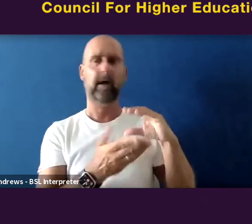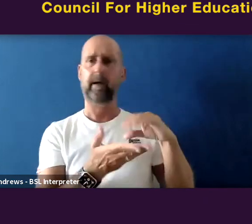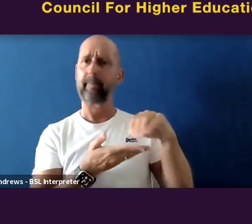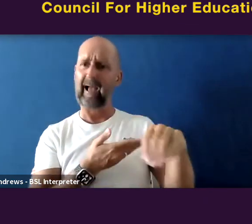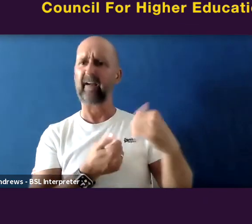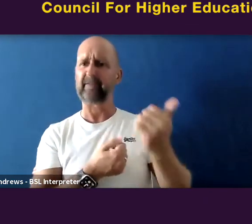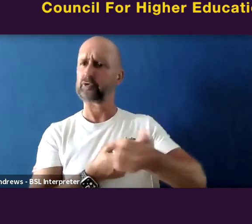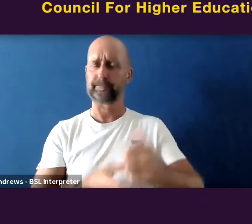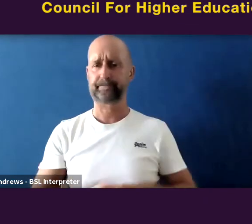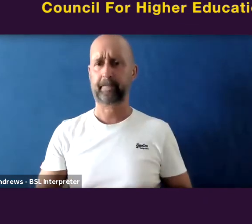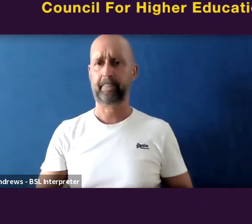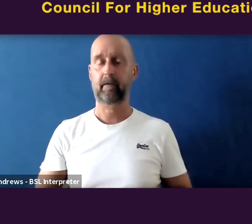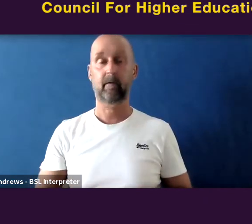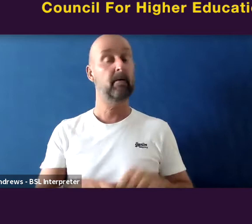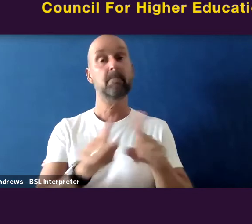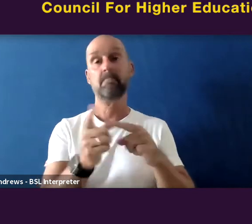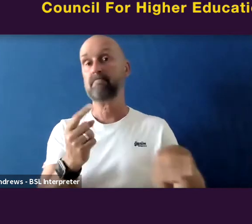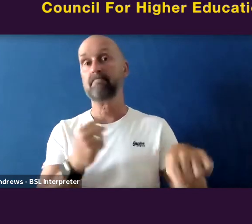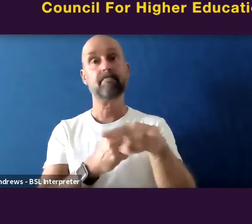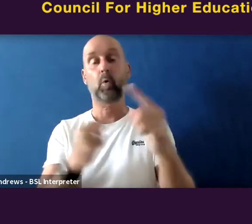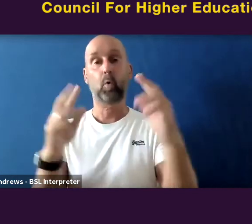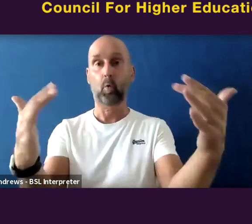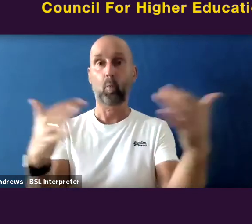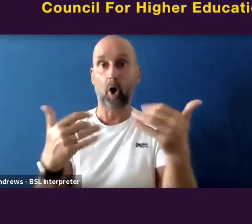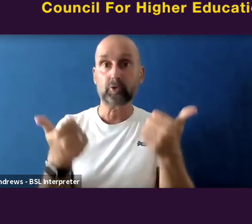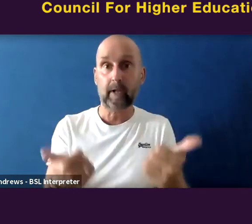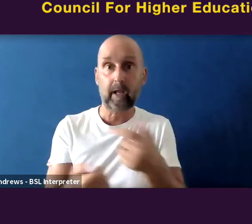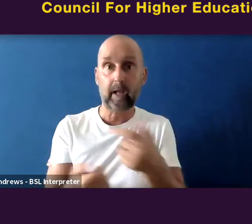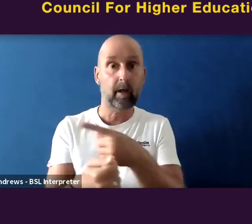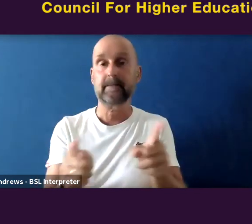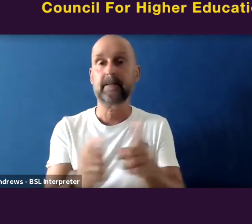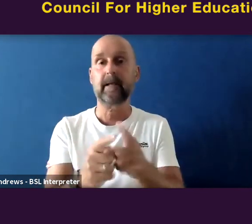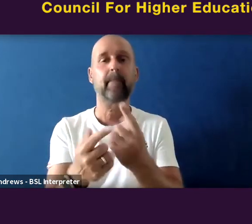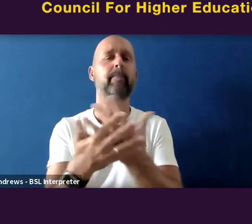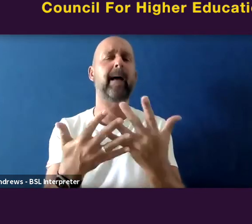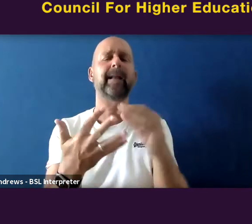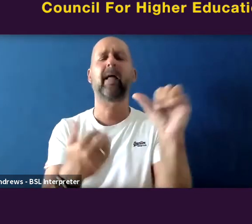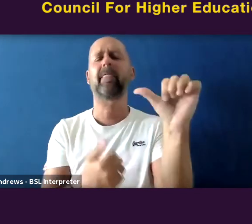as have many people here today and the many hundreds and thousands of people who work in